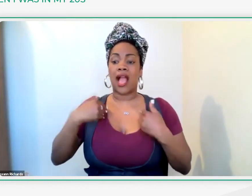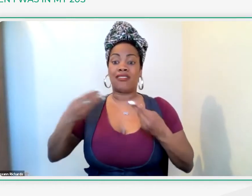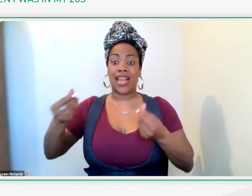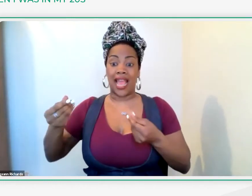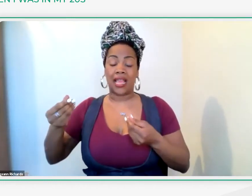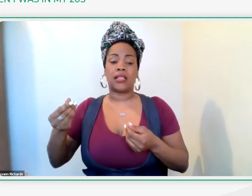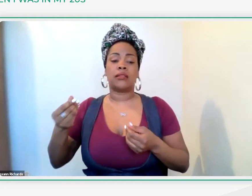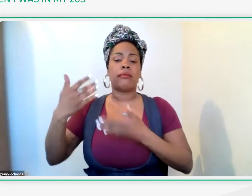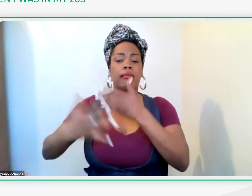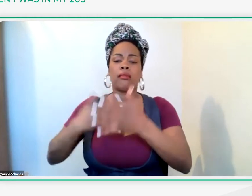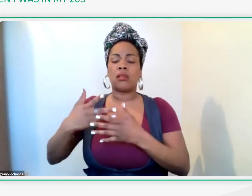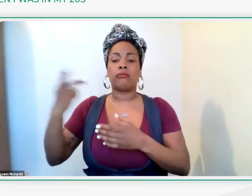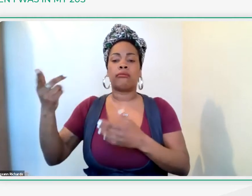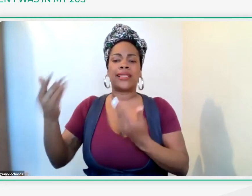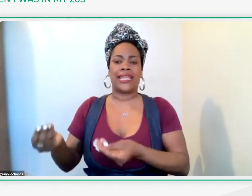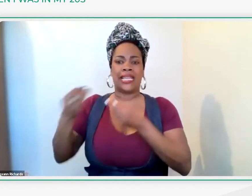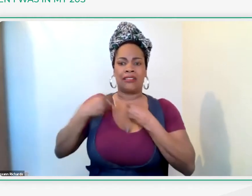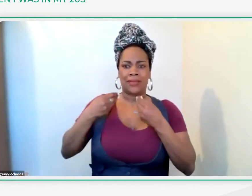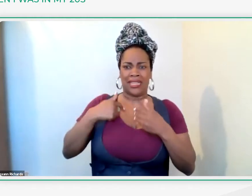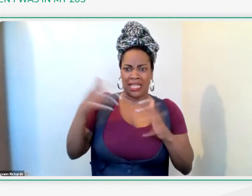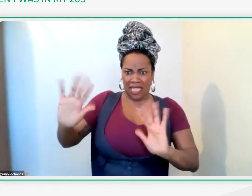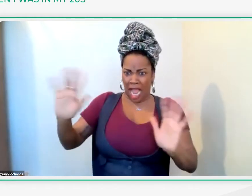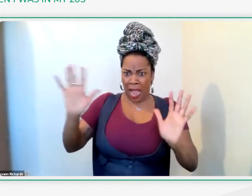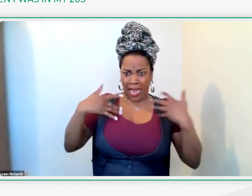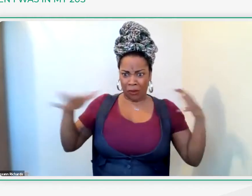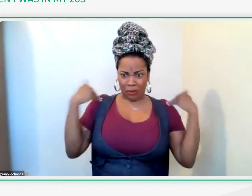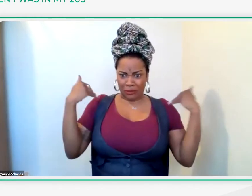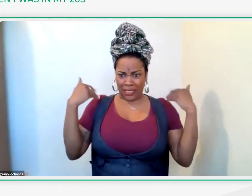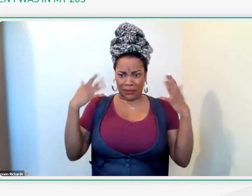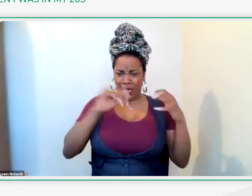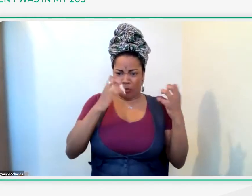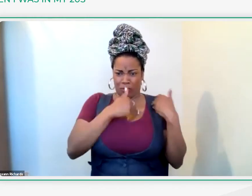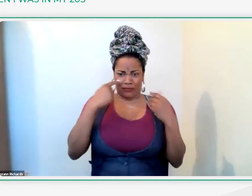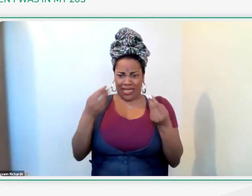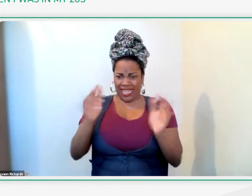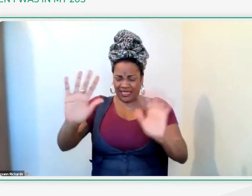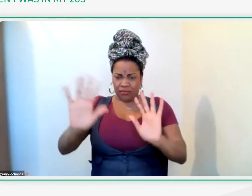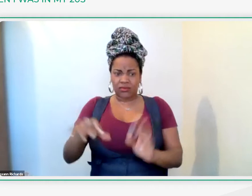So what my mom did was: she had land that had been handed down for generations, and